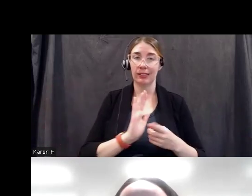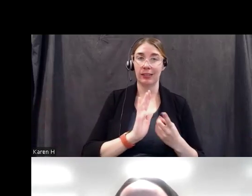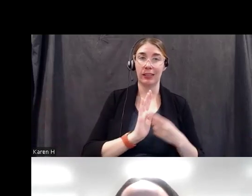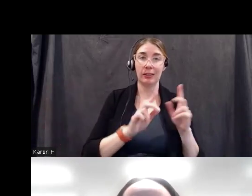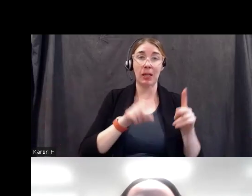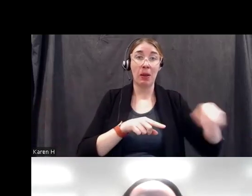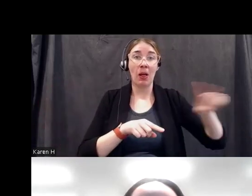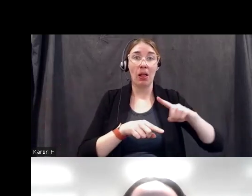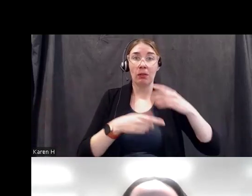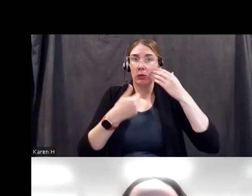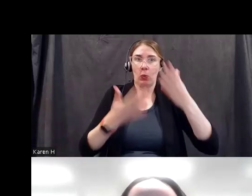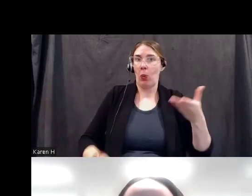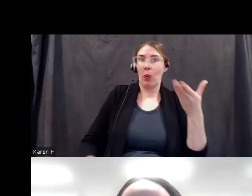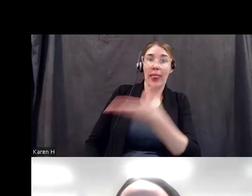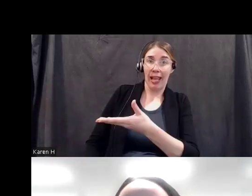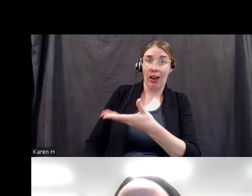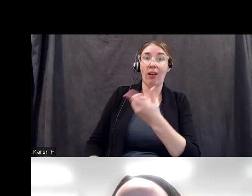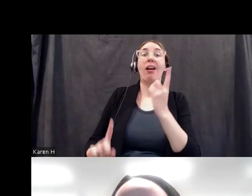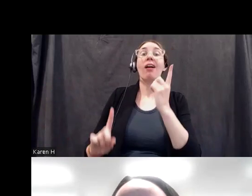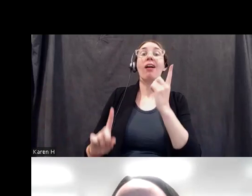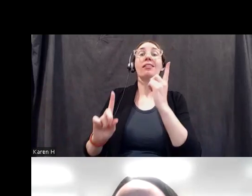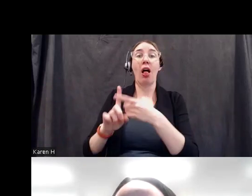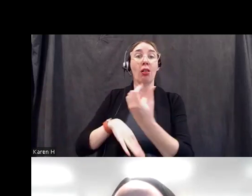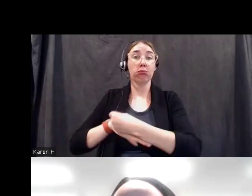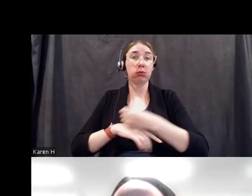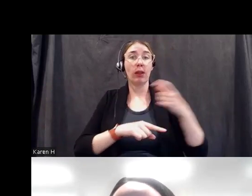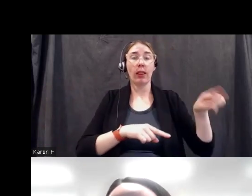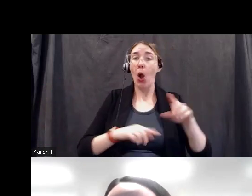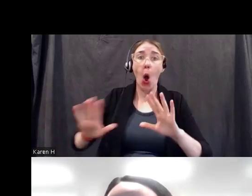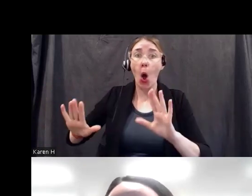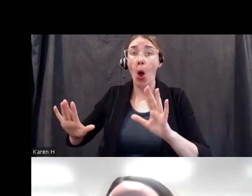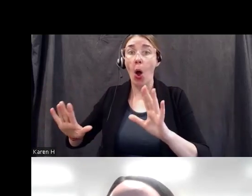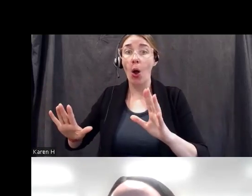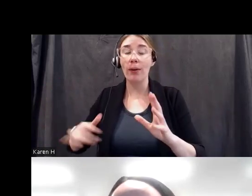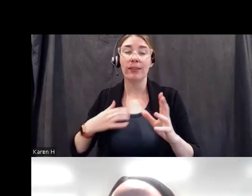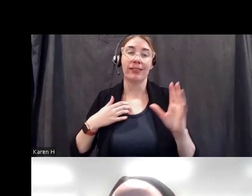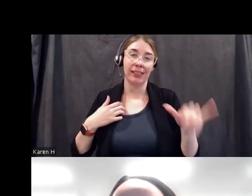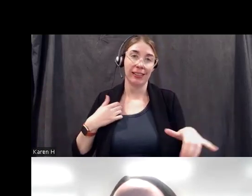there until it's too late, so for this year, we weren't able to do the full initiative but